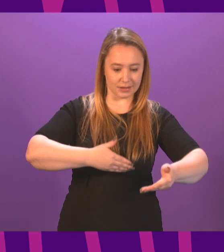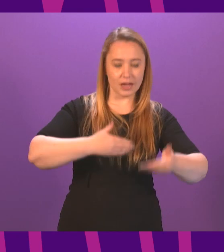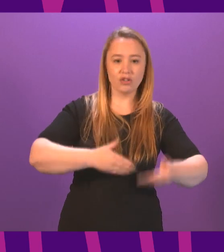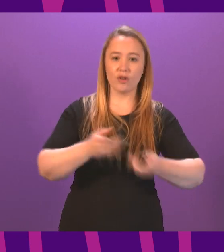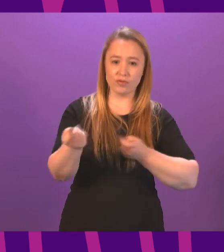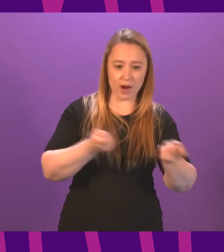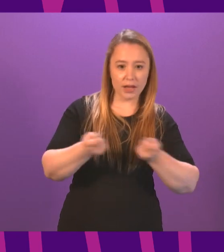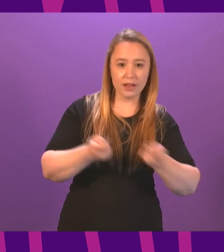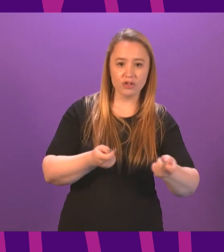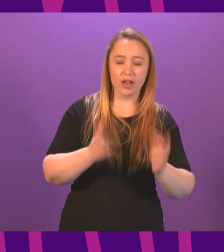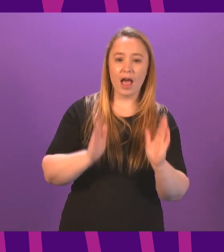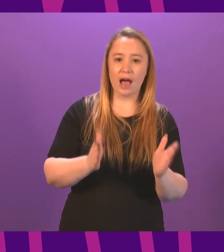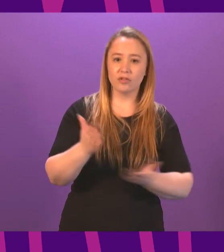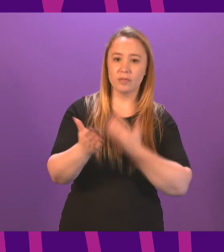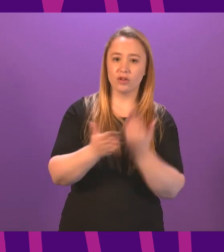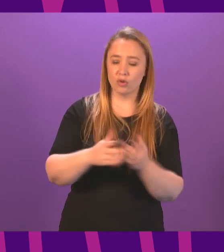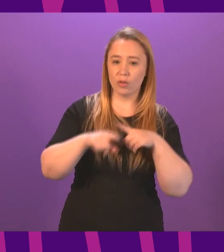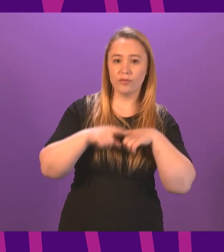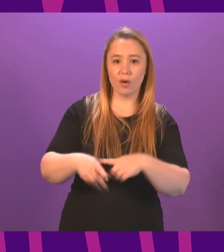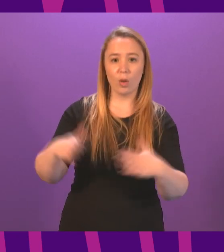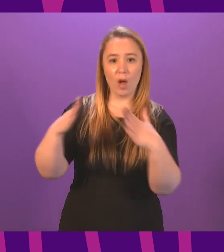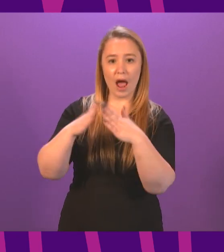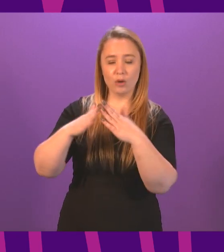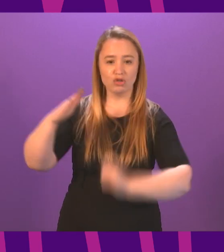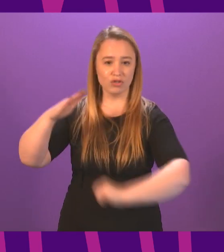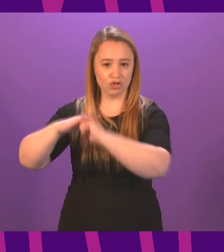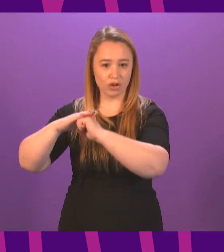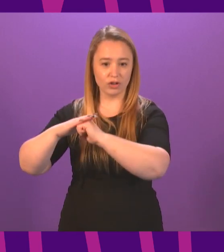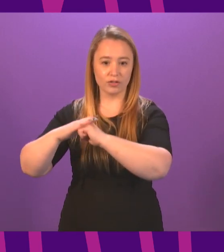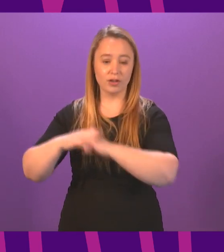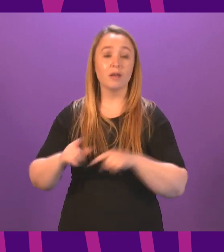restrictions, but there is no dubiety about the fact that the travel restrictions will